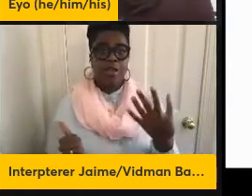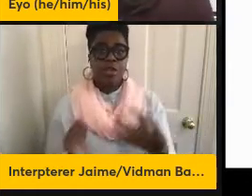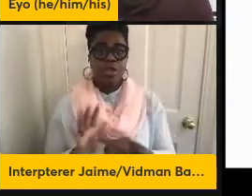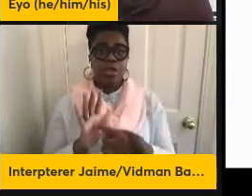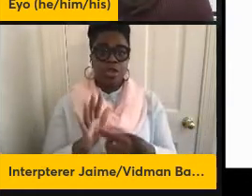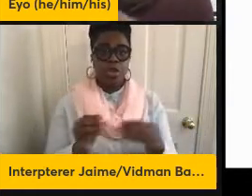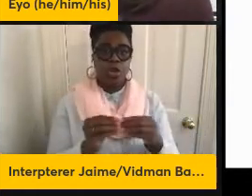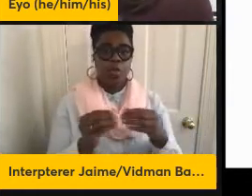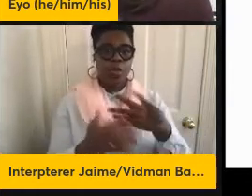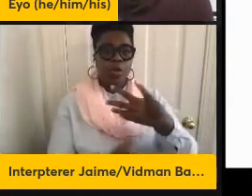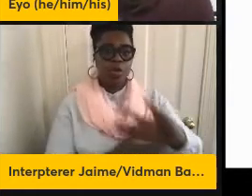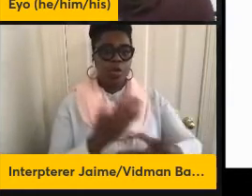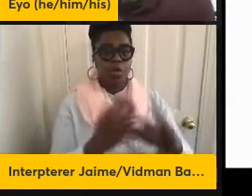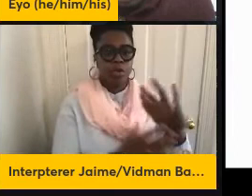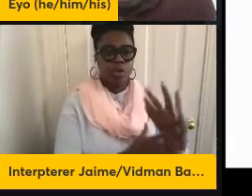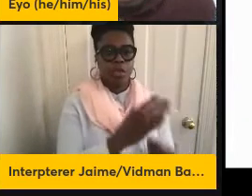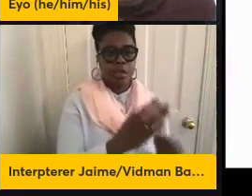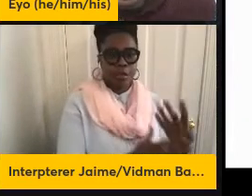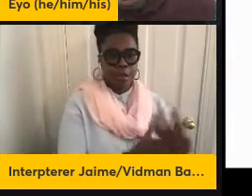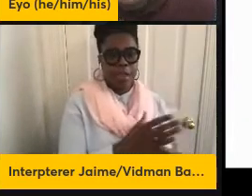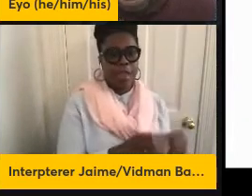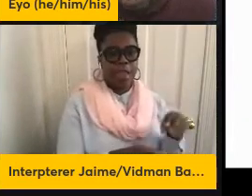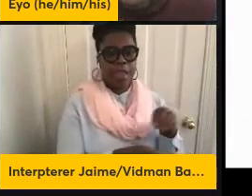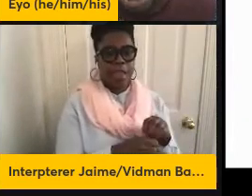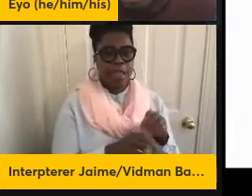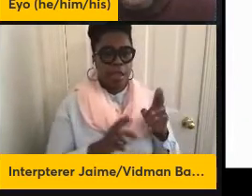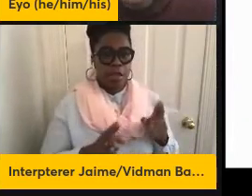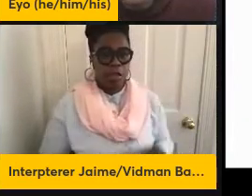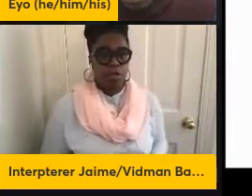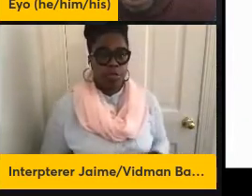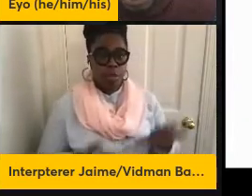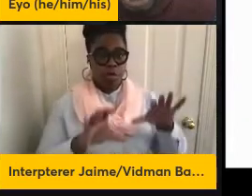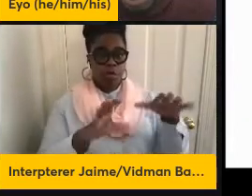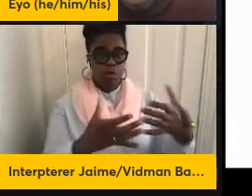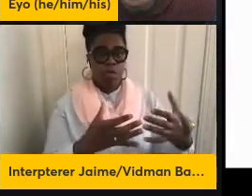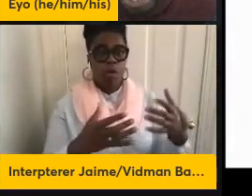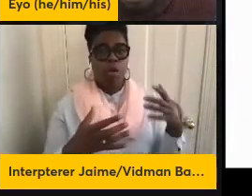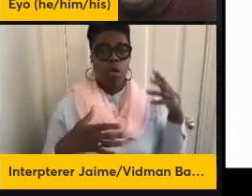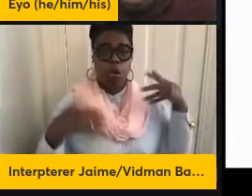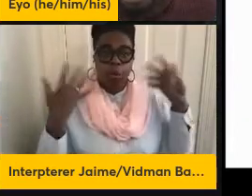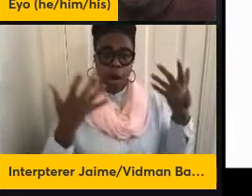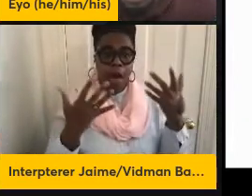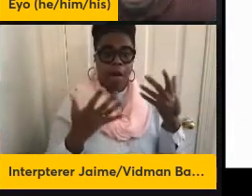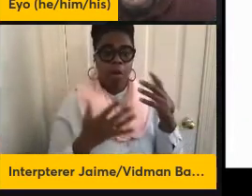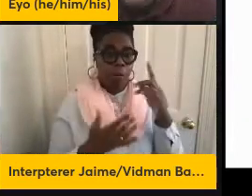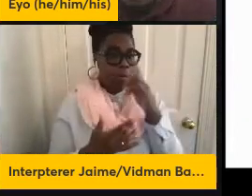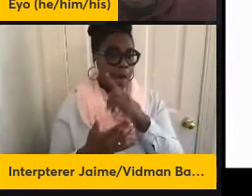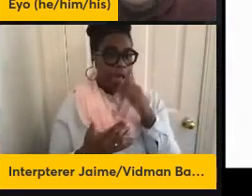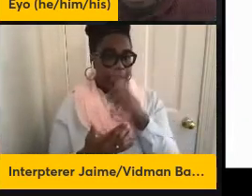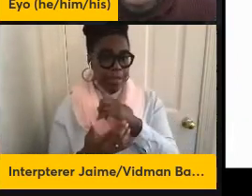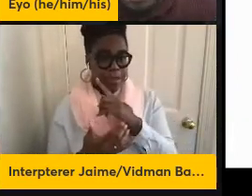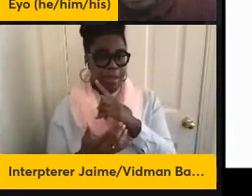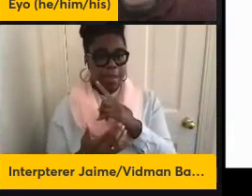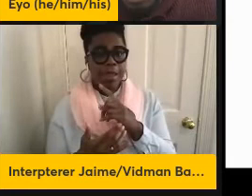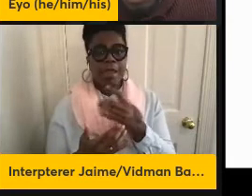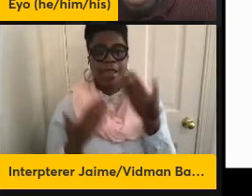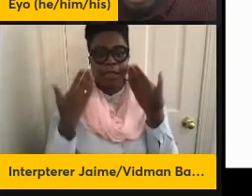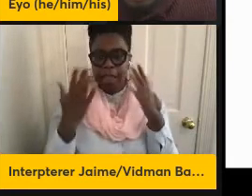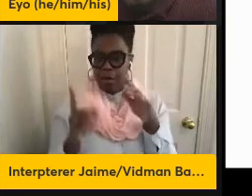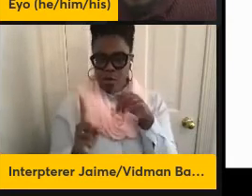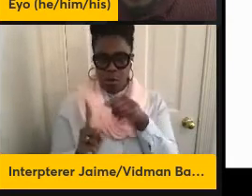deficits in the human population, we see our wild type mice spend a lot more time with the unfamiliar mice mouse, the pea